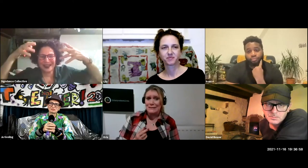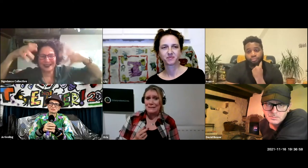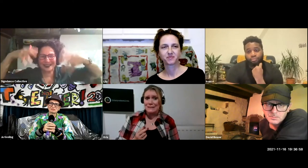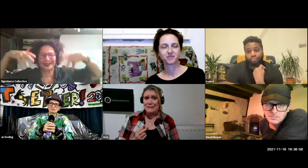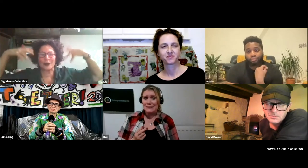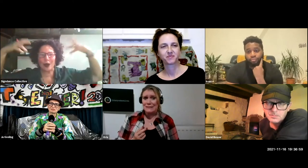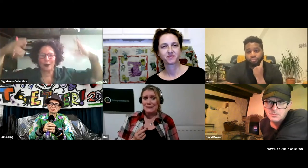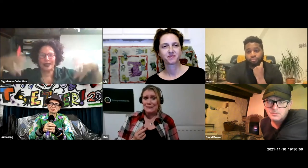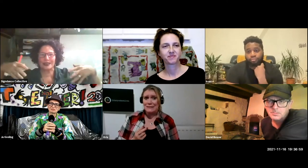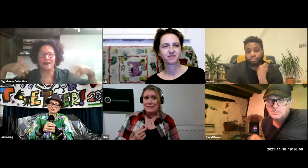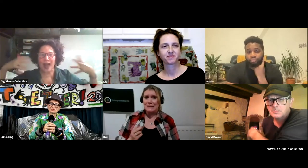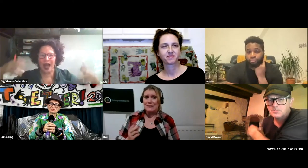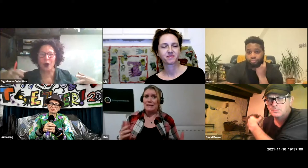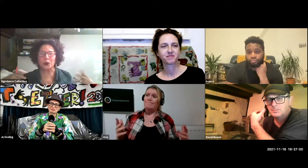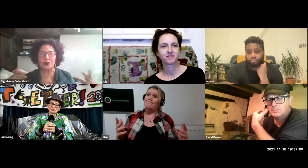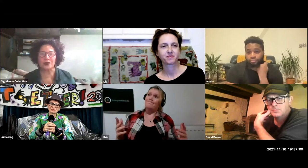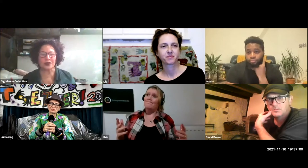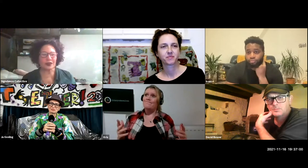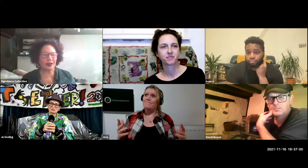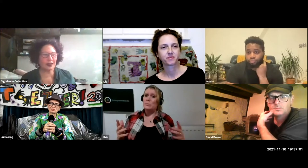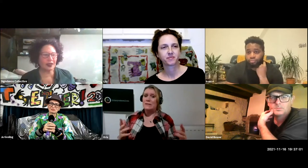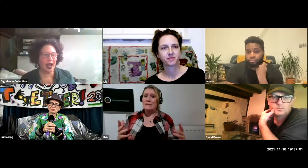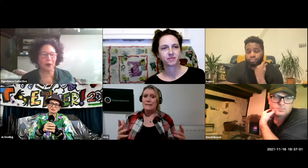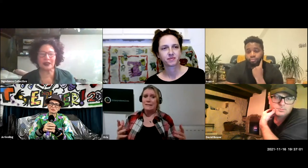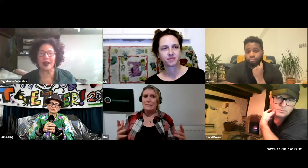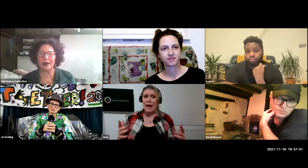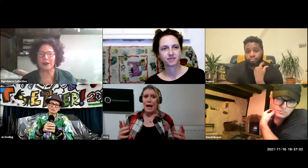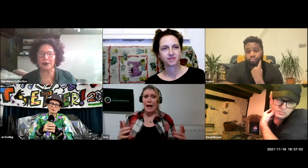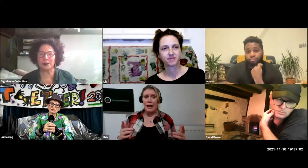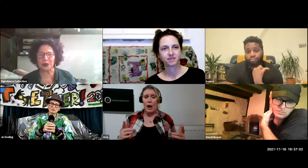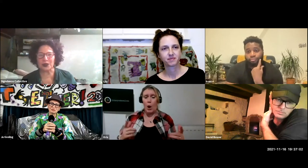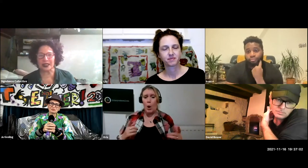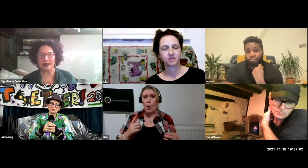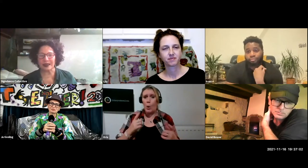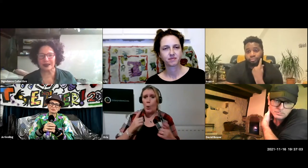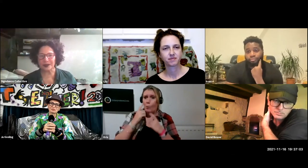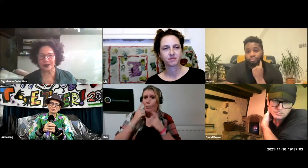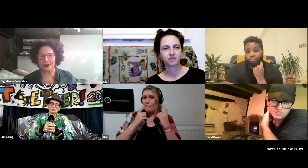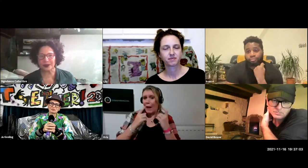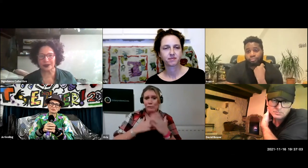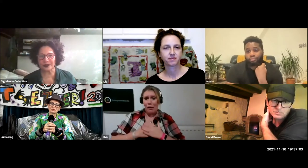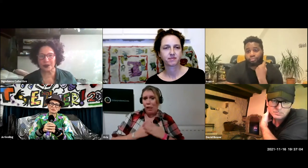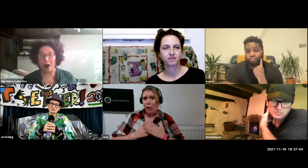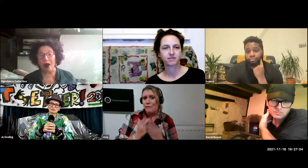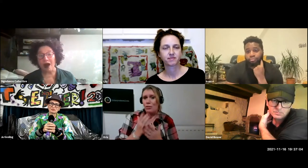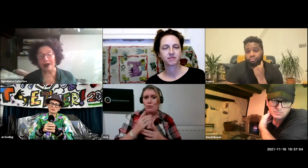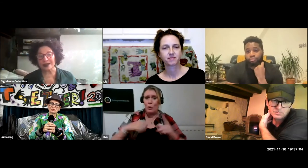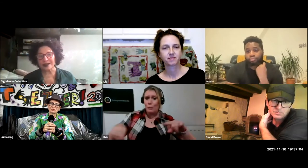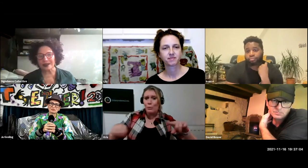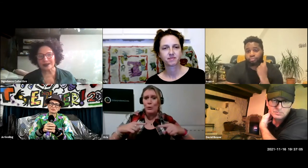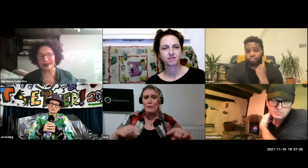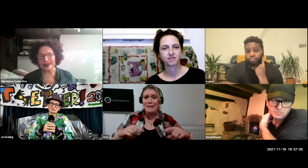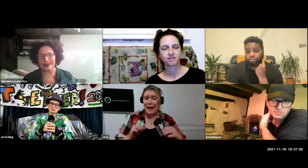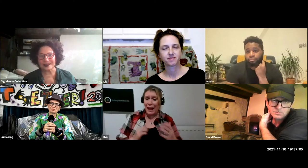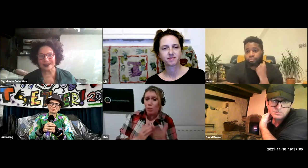That's the thing, we haven't watched an outdoor performance. We have watched a unique kind of cross continence